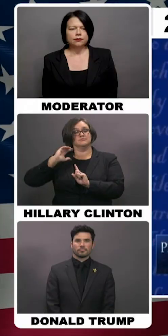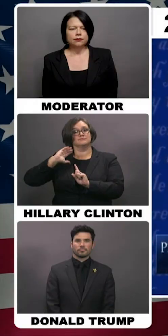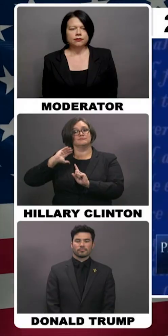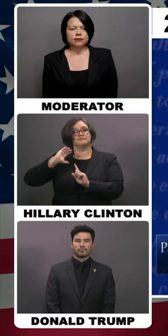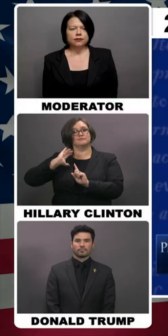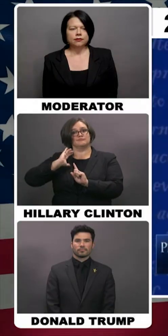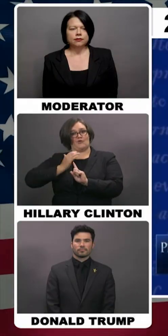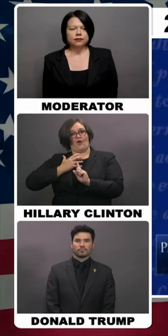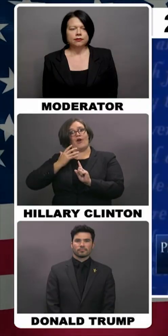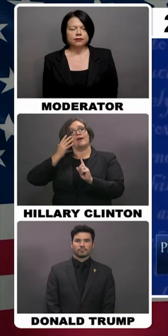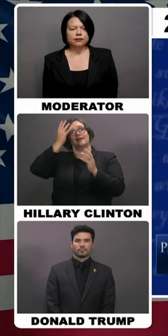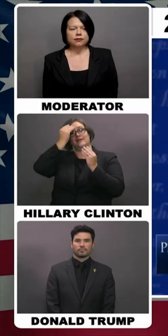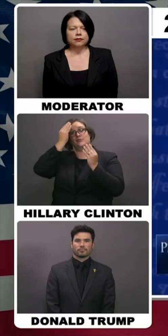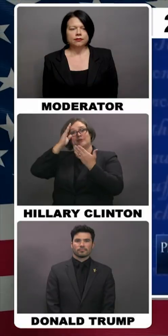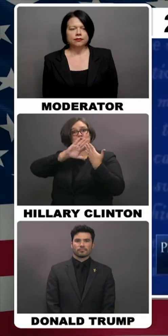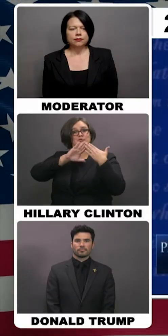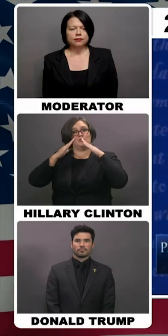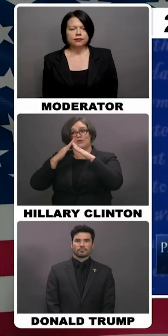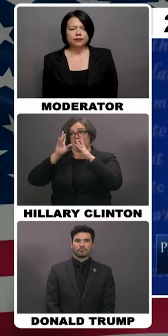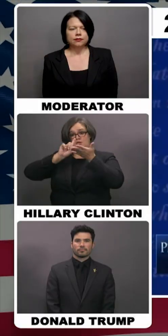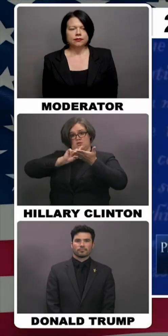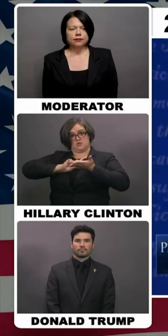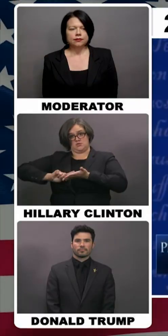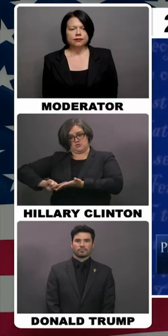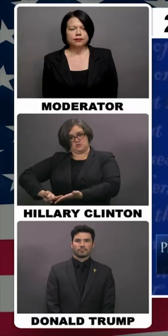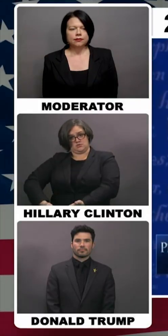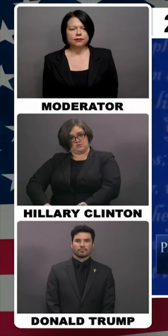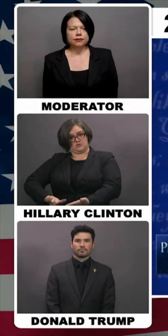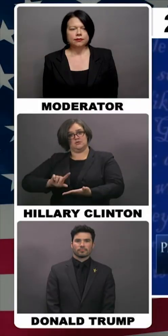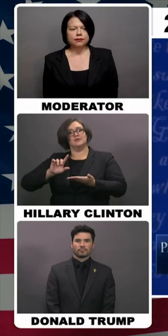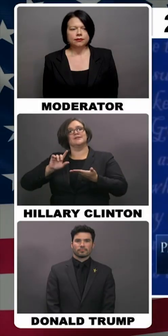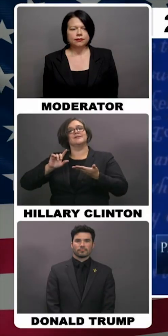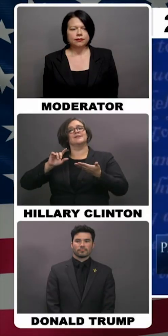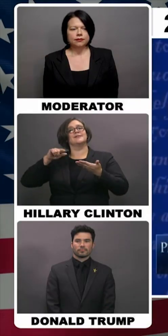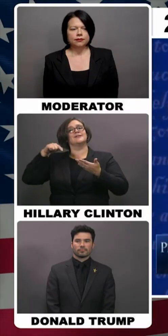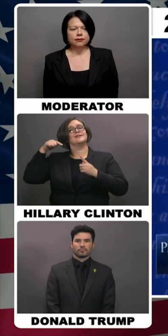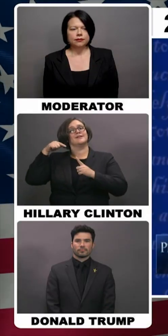and said in the last few days that the Kremlin, meaning Putin